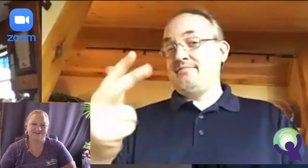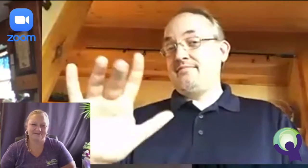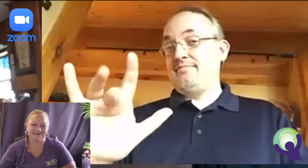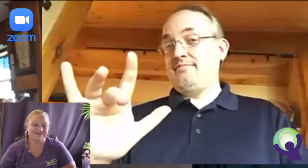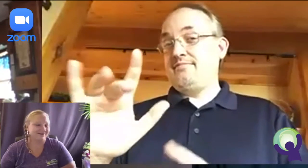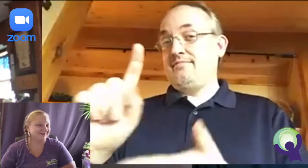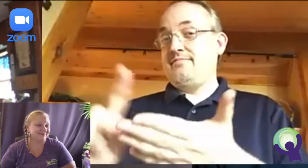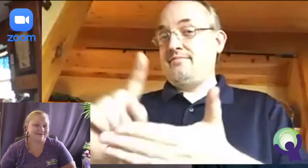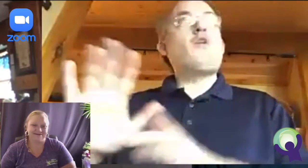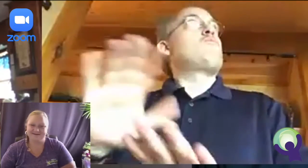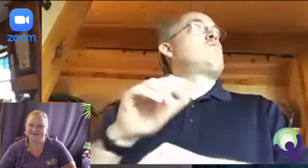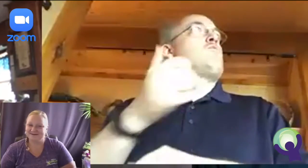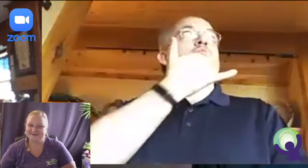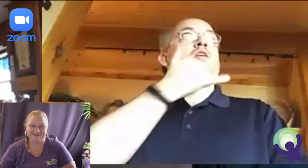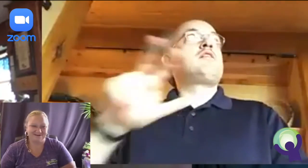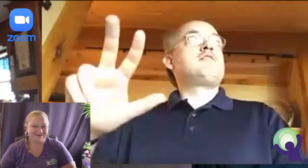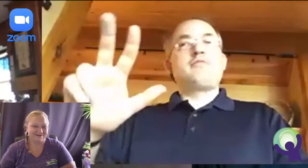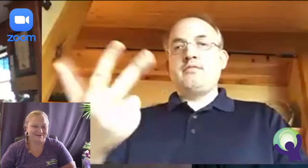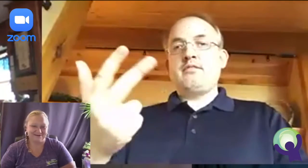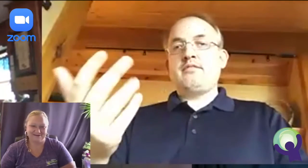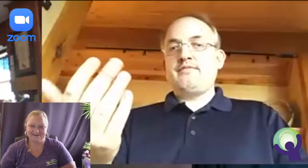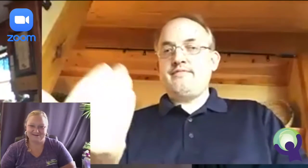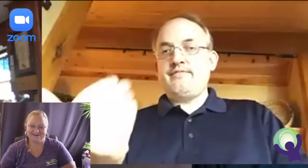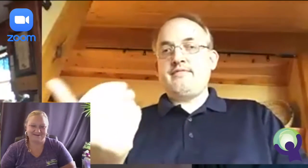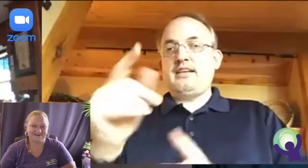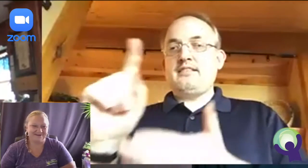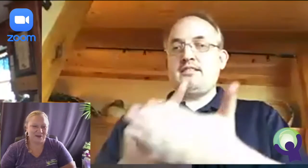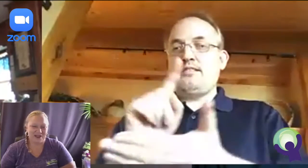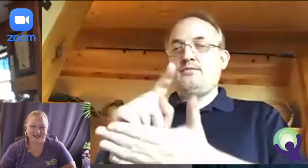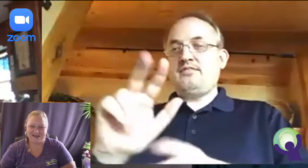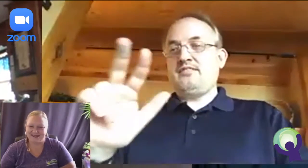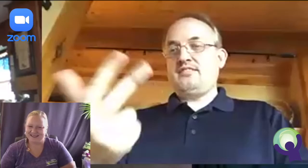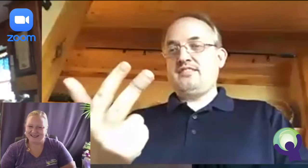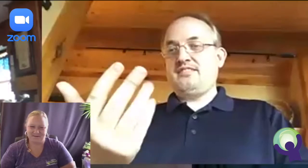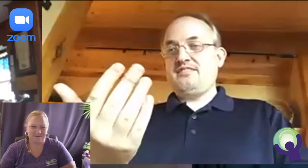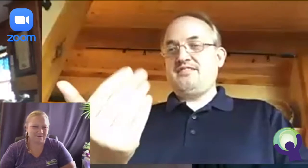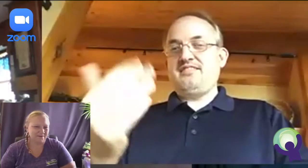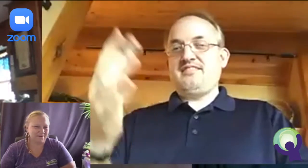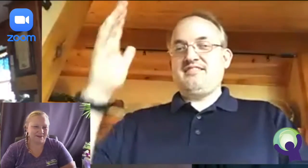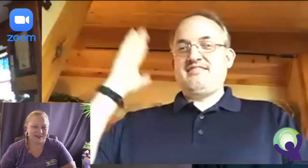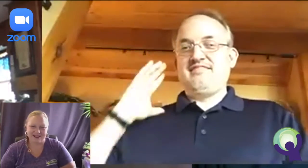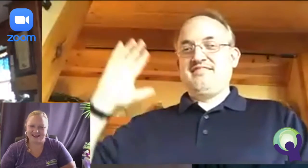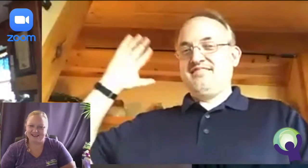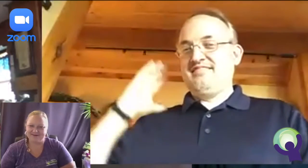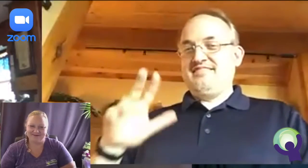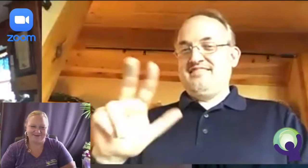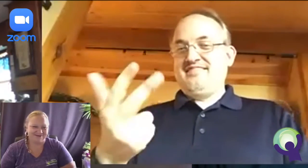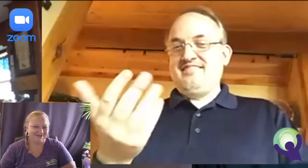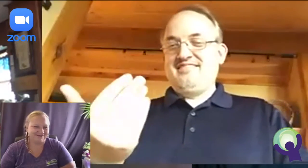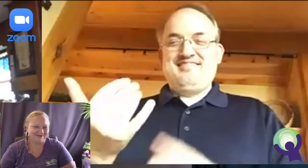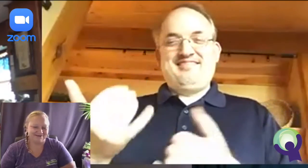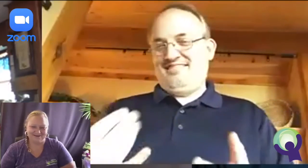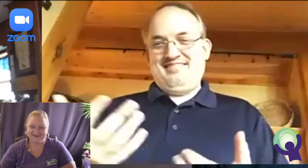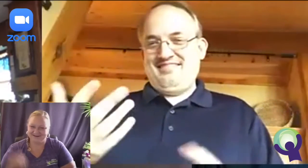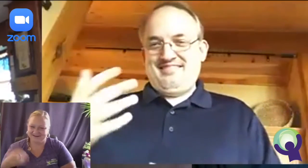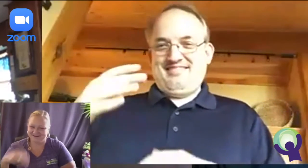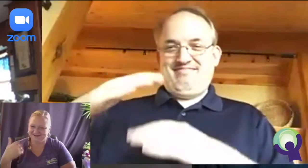world. I remember working $3.25 an hour...no no no it was $3.15 an hour back in the day. Yeah,